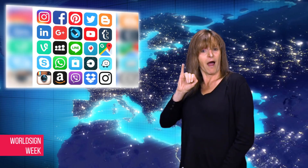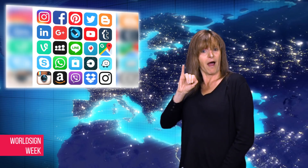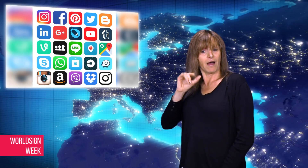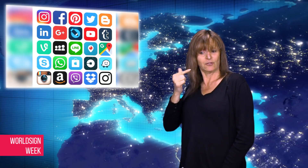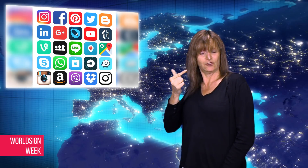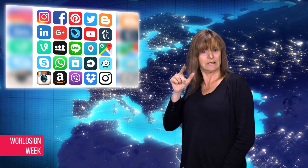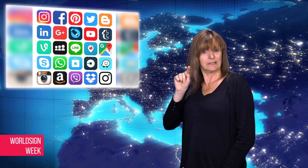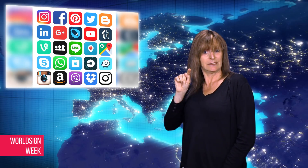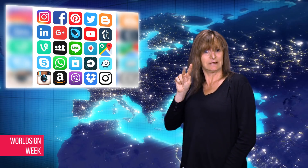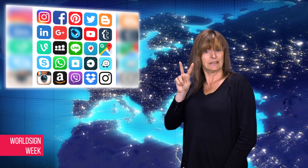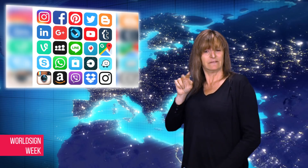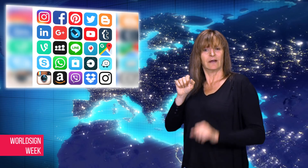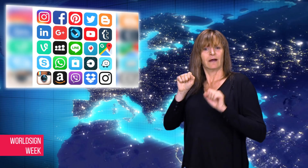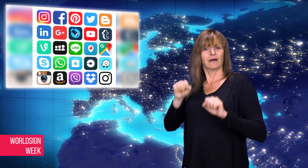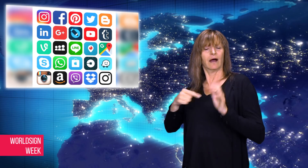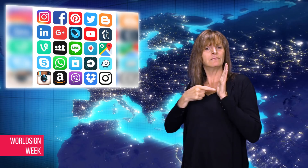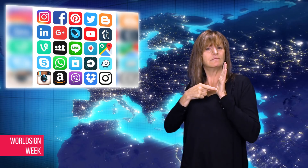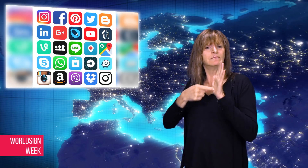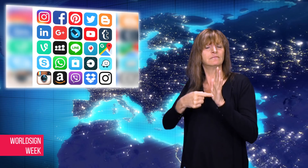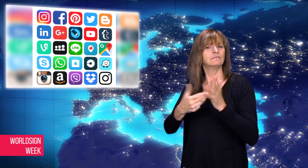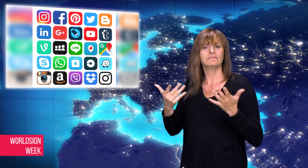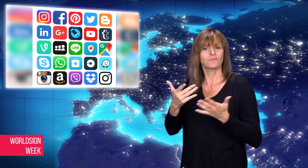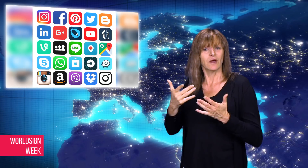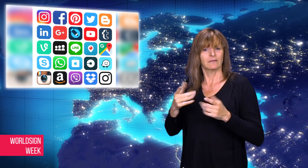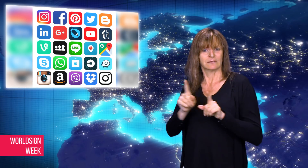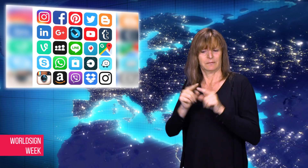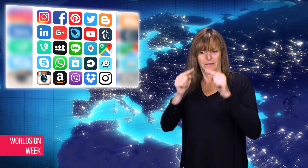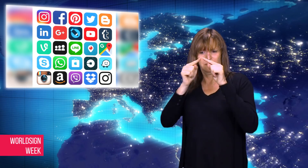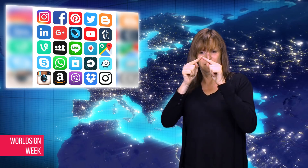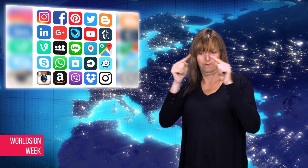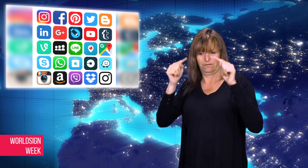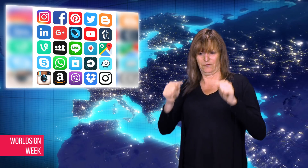videos which requires the phone